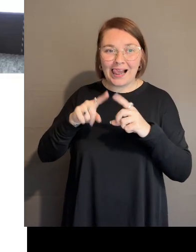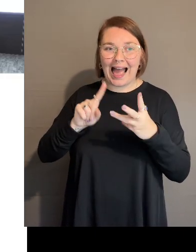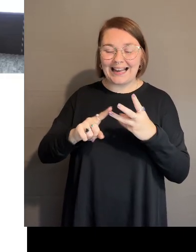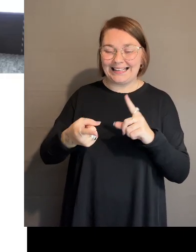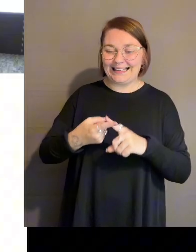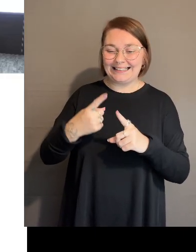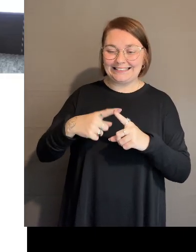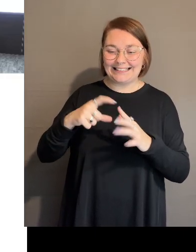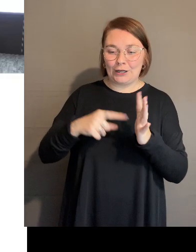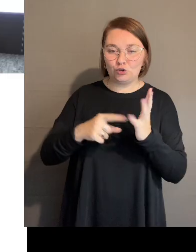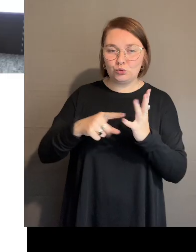At a minimum.